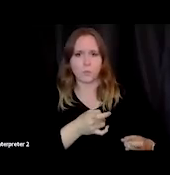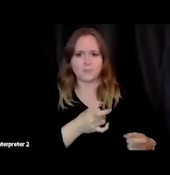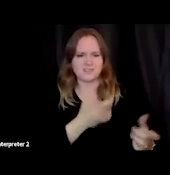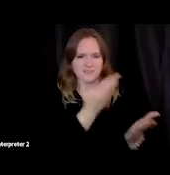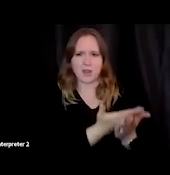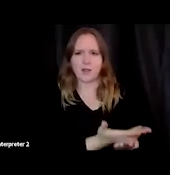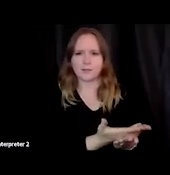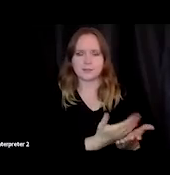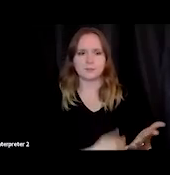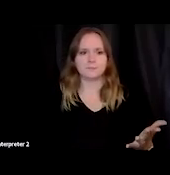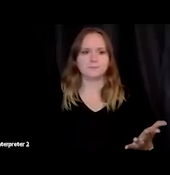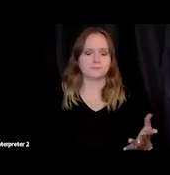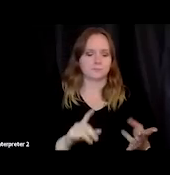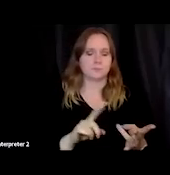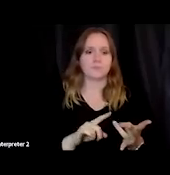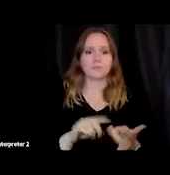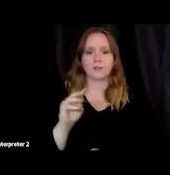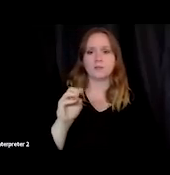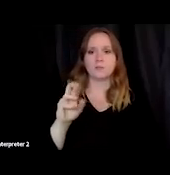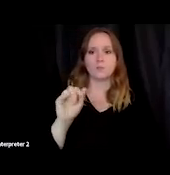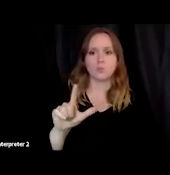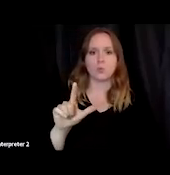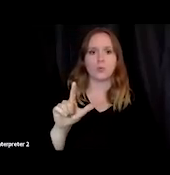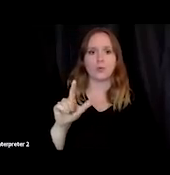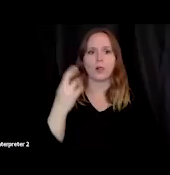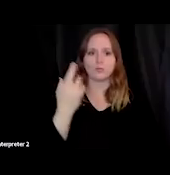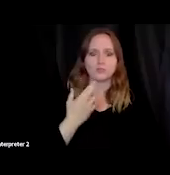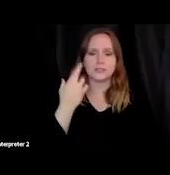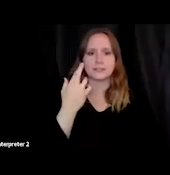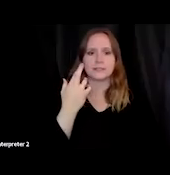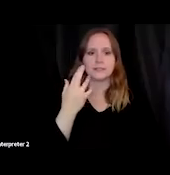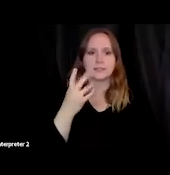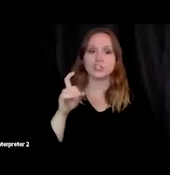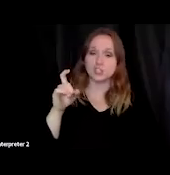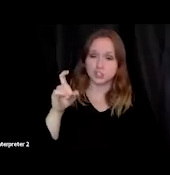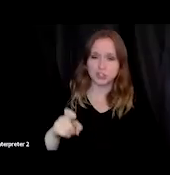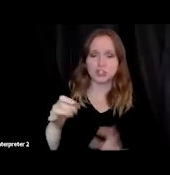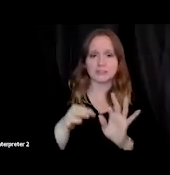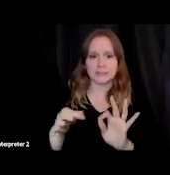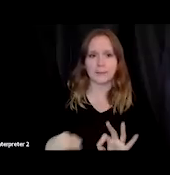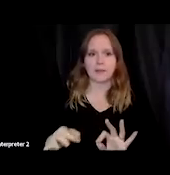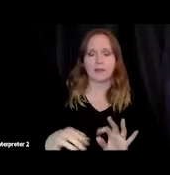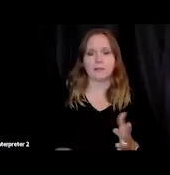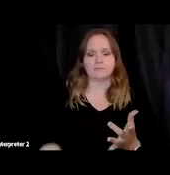Moral reasoning, should statements, labeling, under and overestimating.